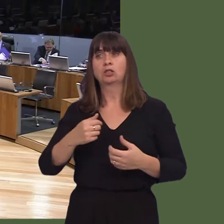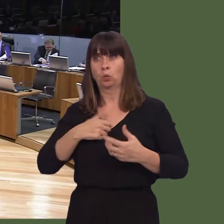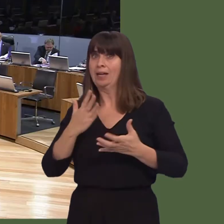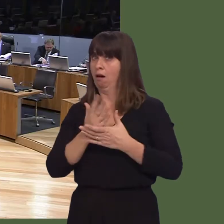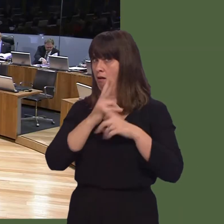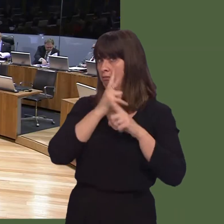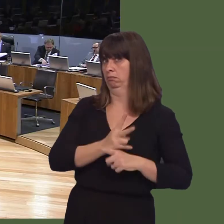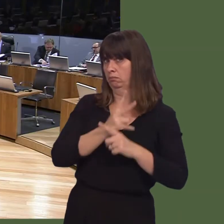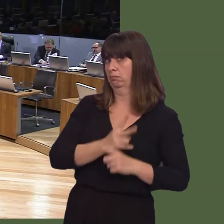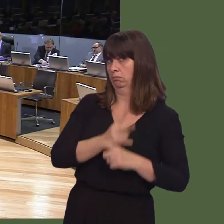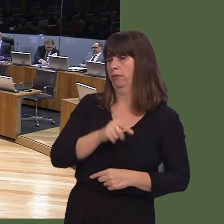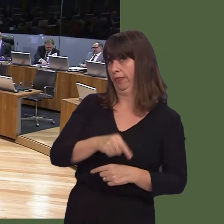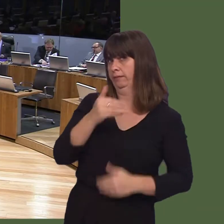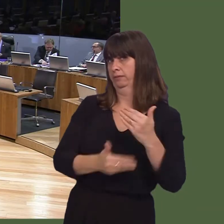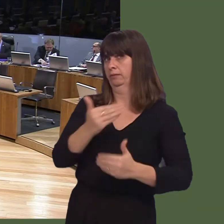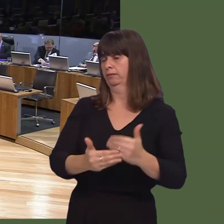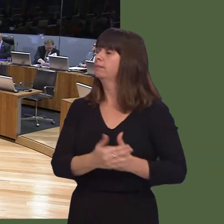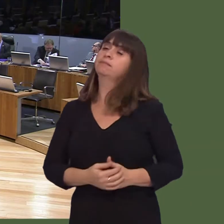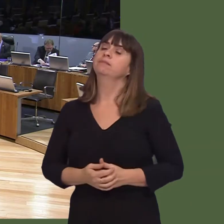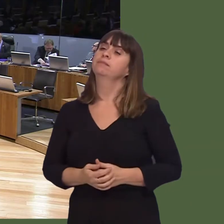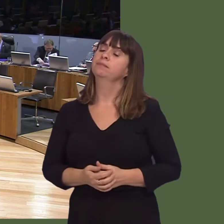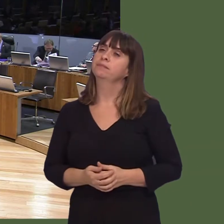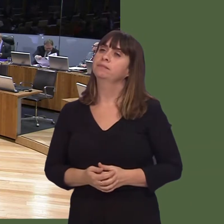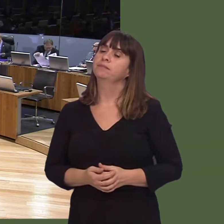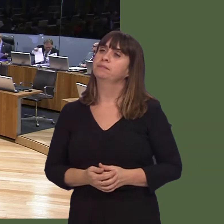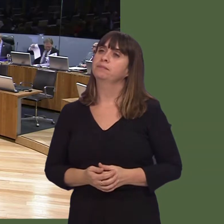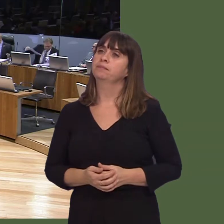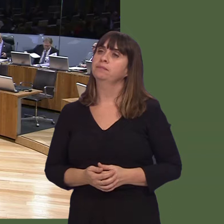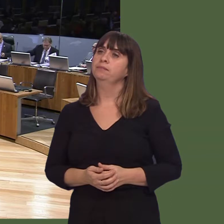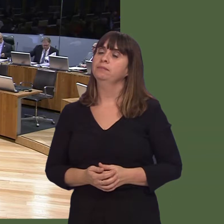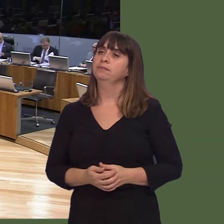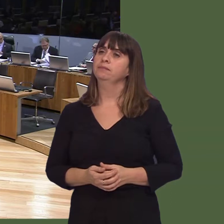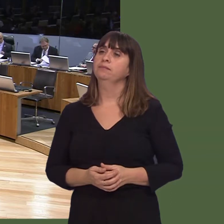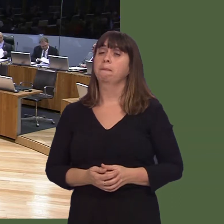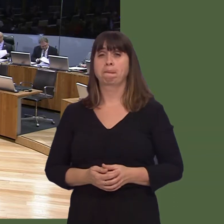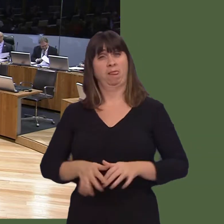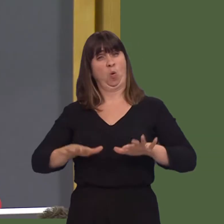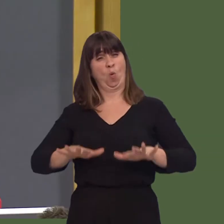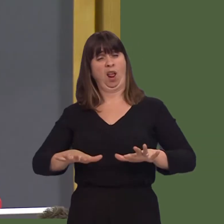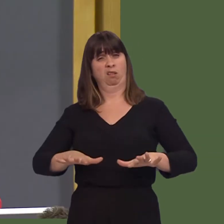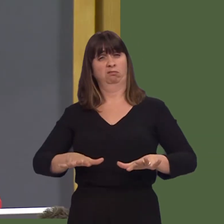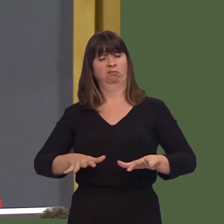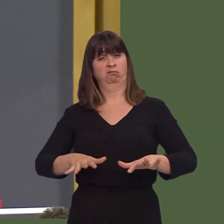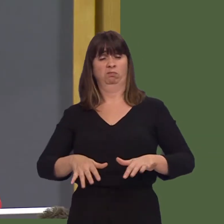Caroline Jones AM: Leader of the house, the reason Wales has some of the worst lung cancer